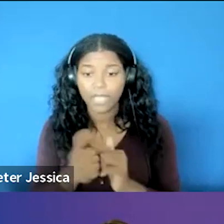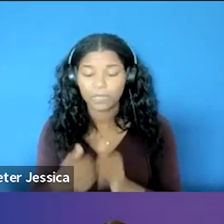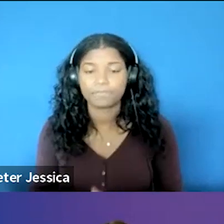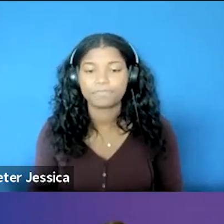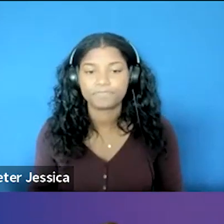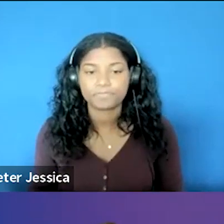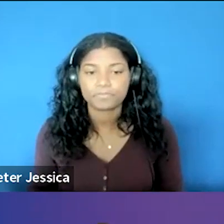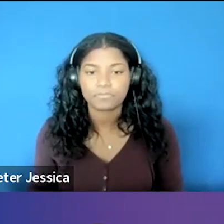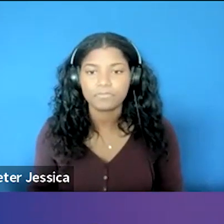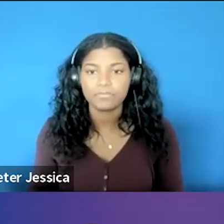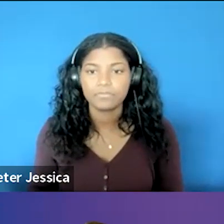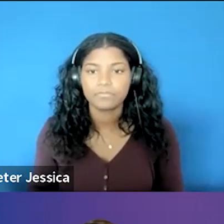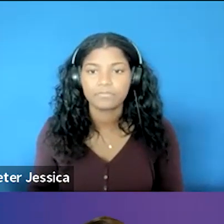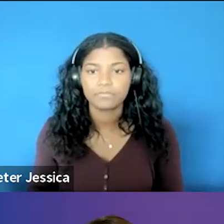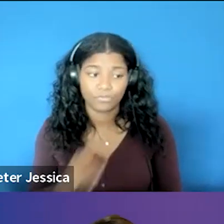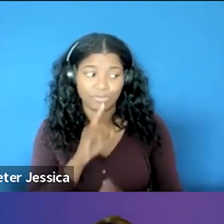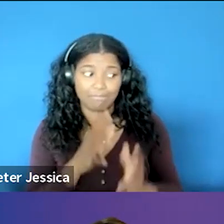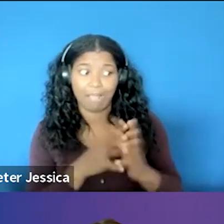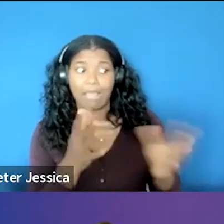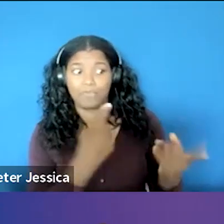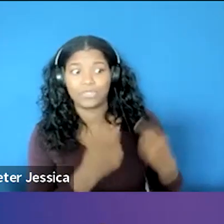Leslie Rissler: So that's a lot of questions Samantha.